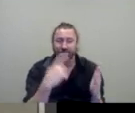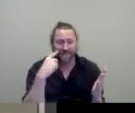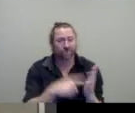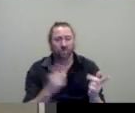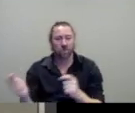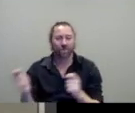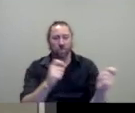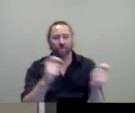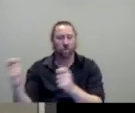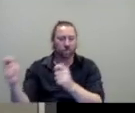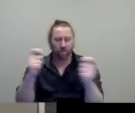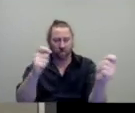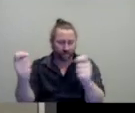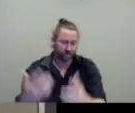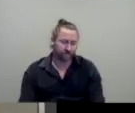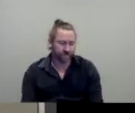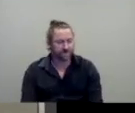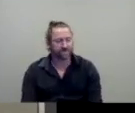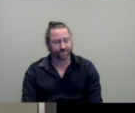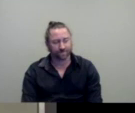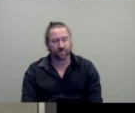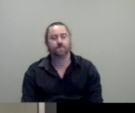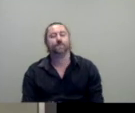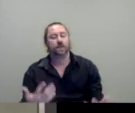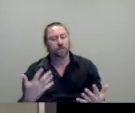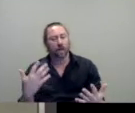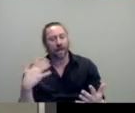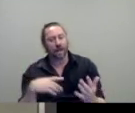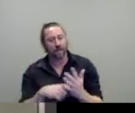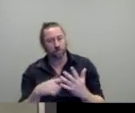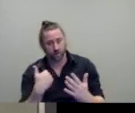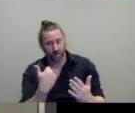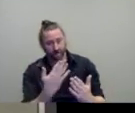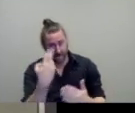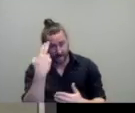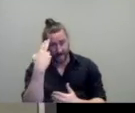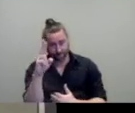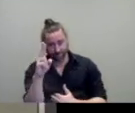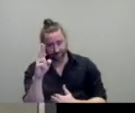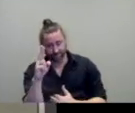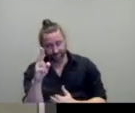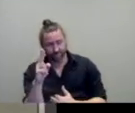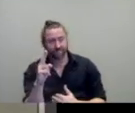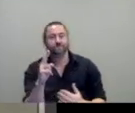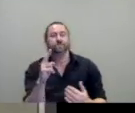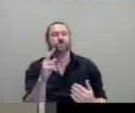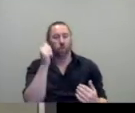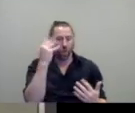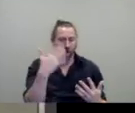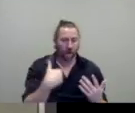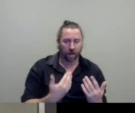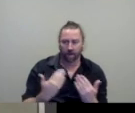between collectors titles became a necessary convention for maintaining track of artworks